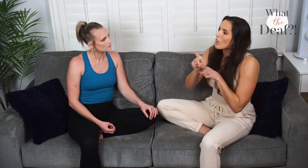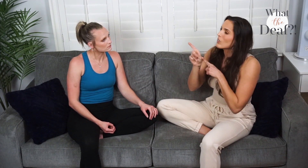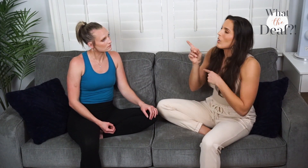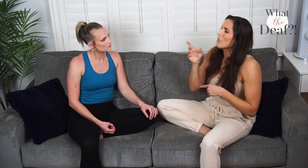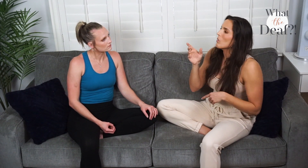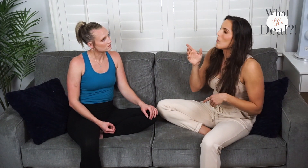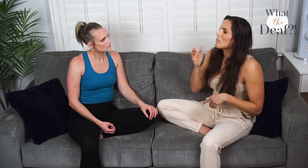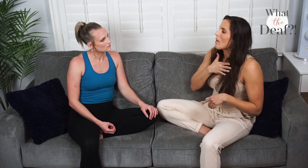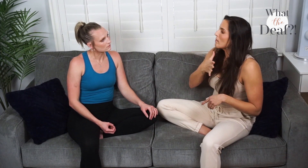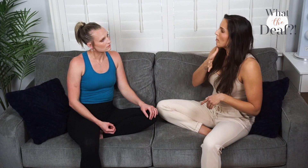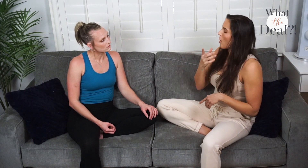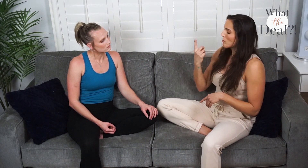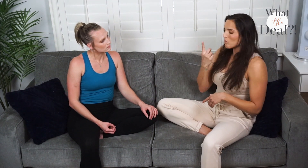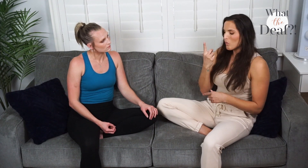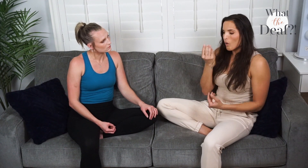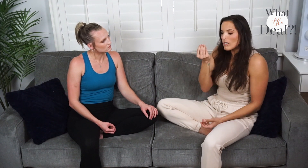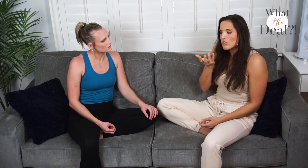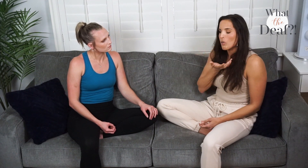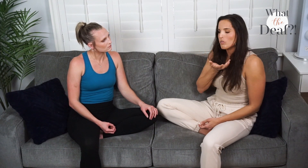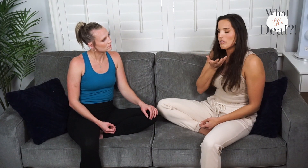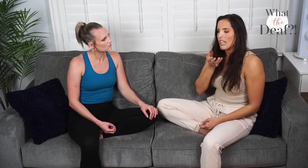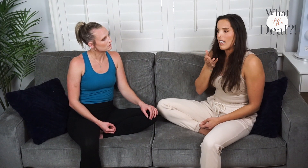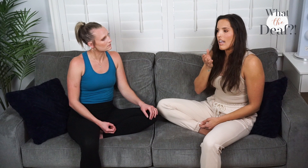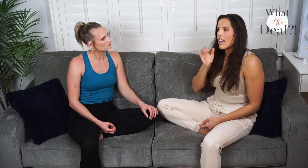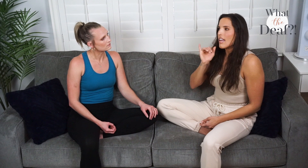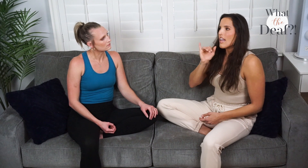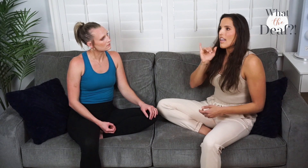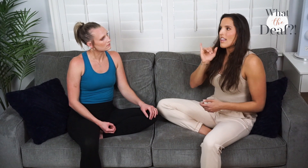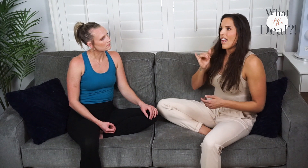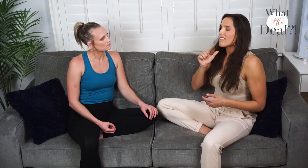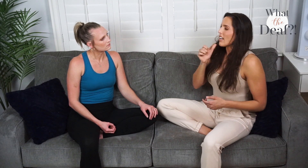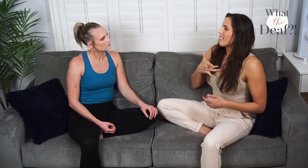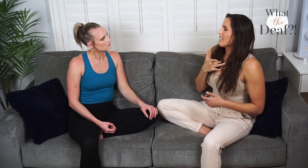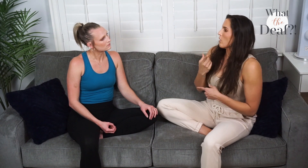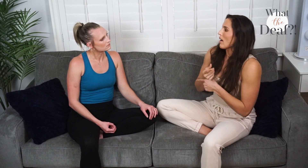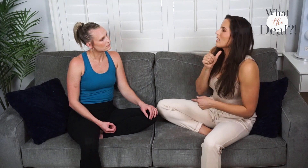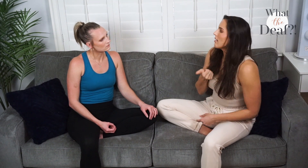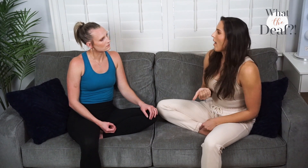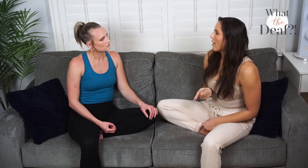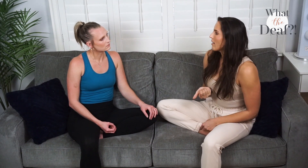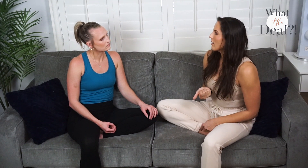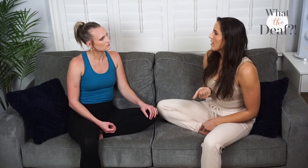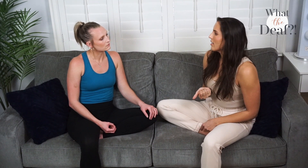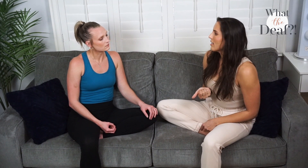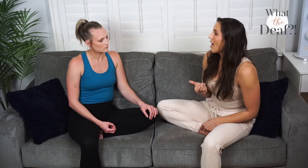Also, my mom always told me, “If it doesn’t feel right, it’s not.” -Yeah.